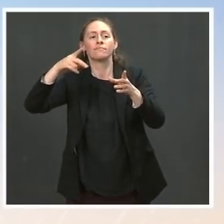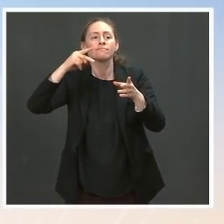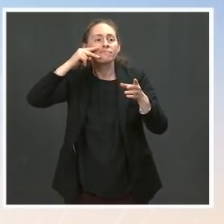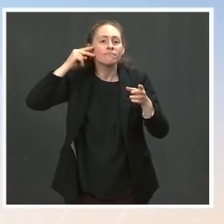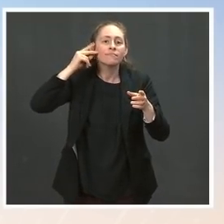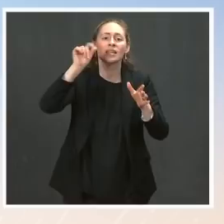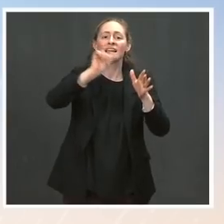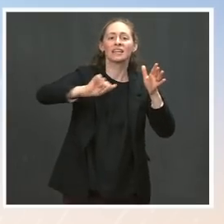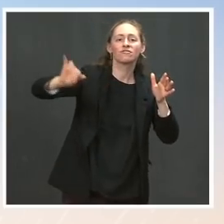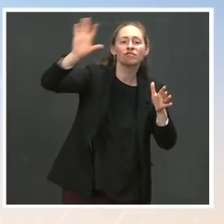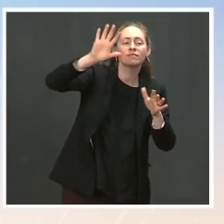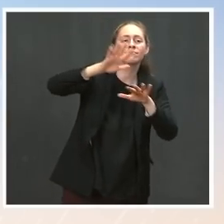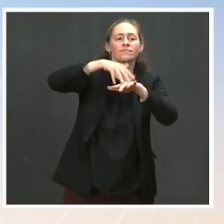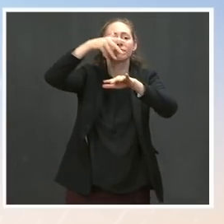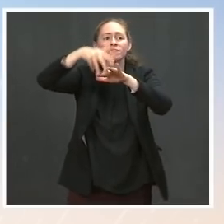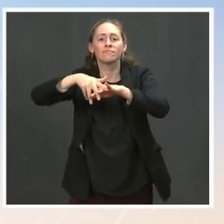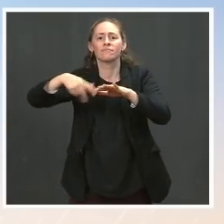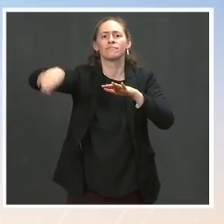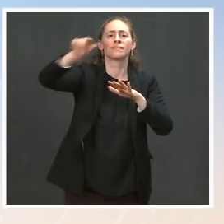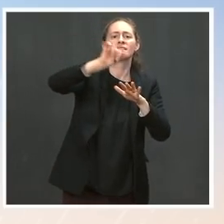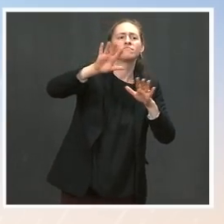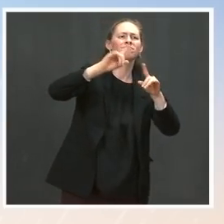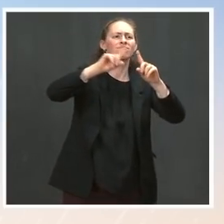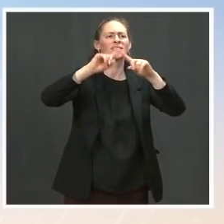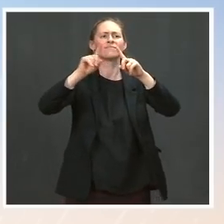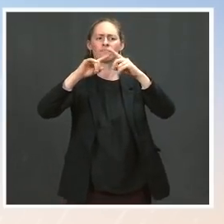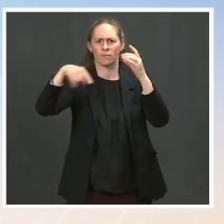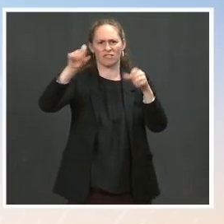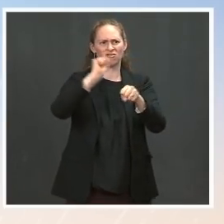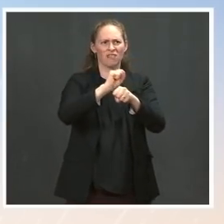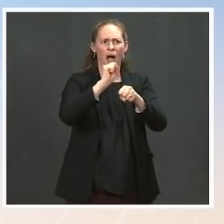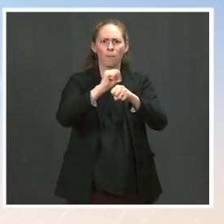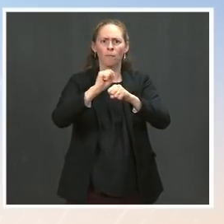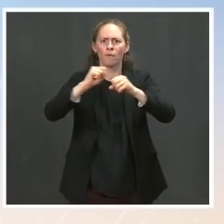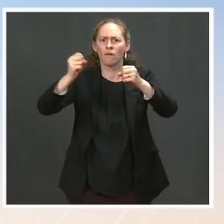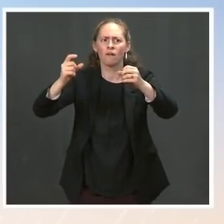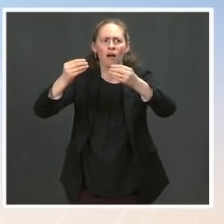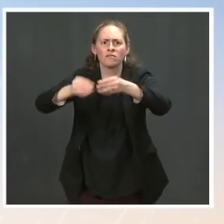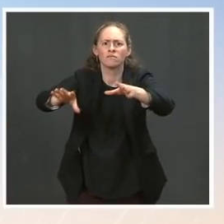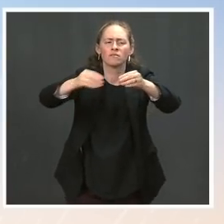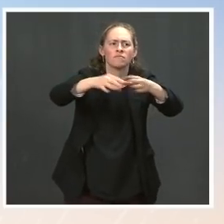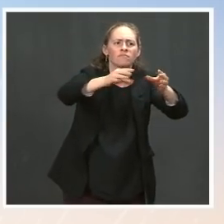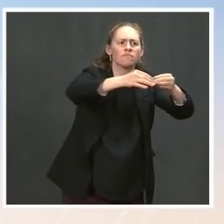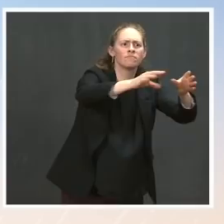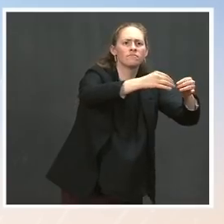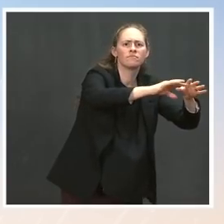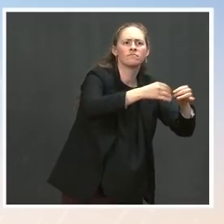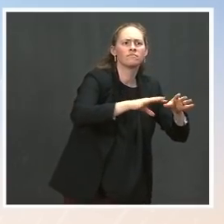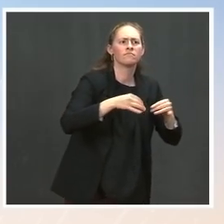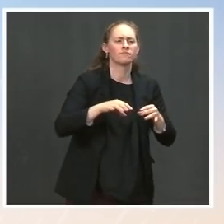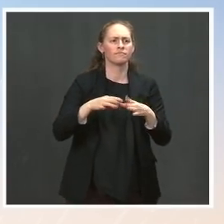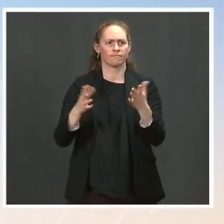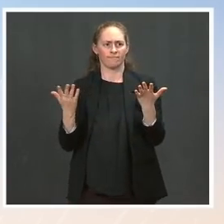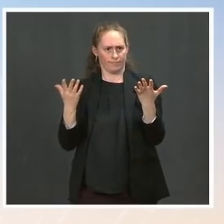This is definitely a jobs package, hence the American Jobs Plan, but what it also does is it helps modernize,